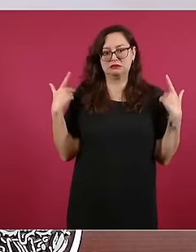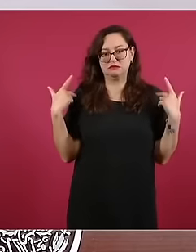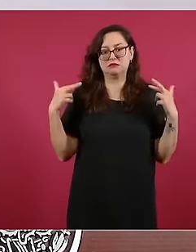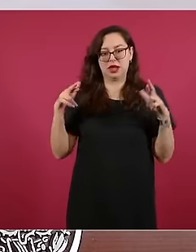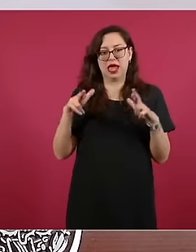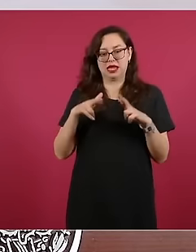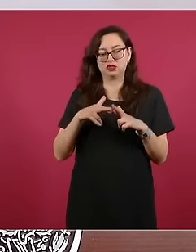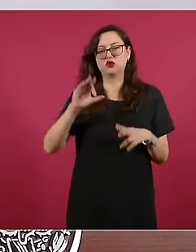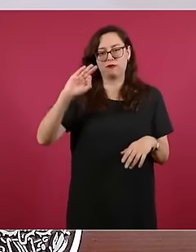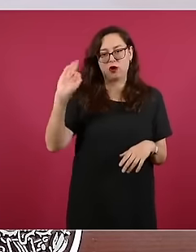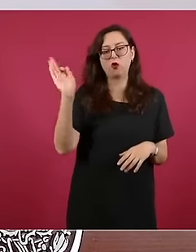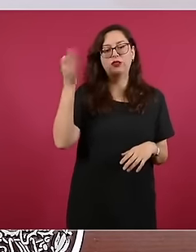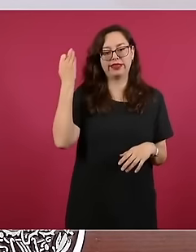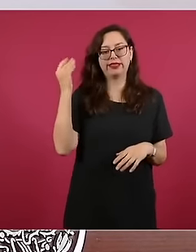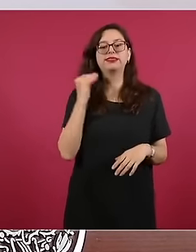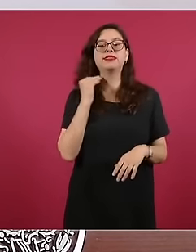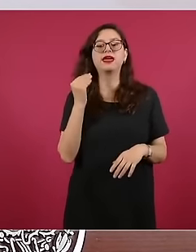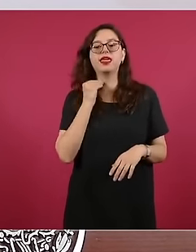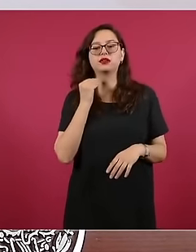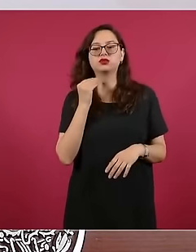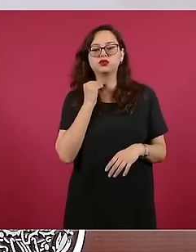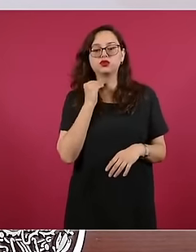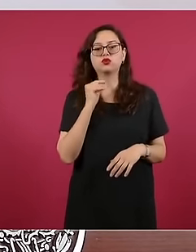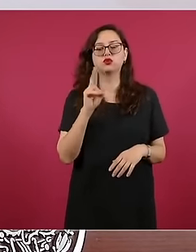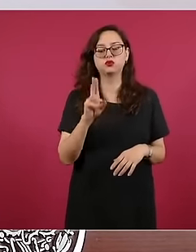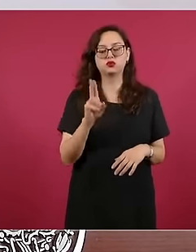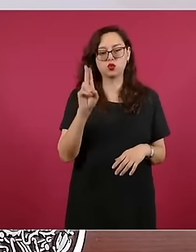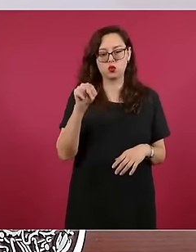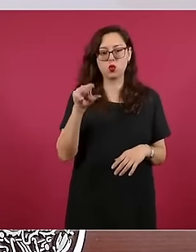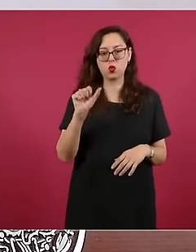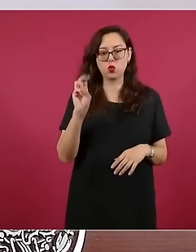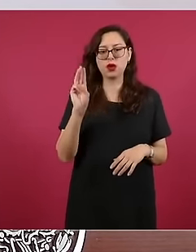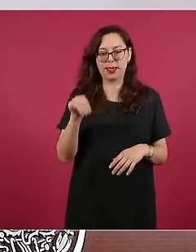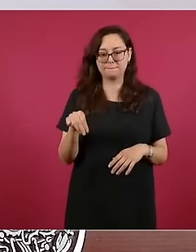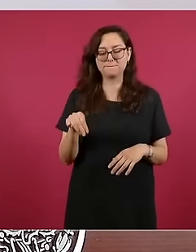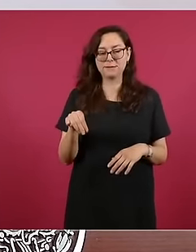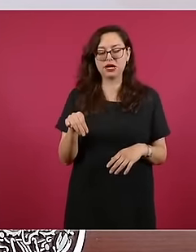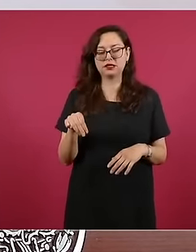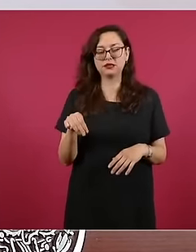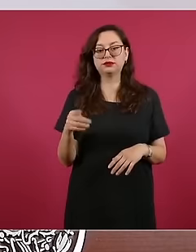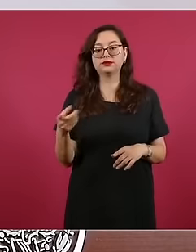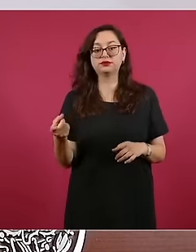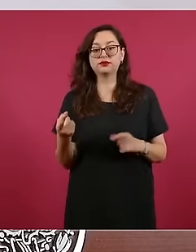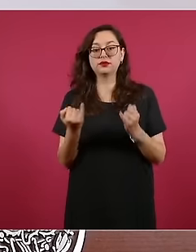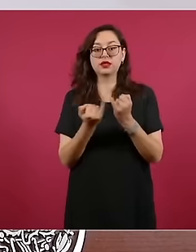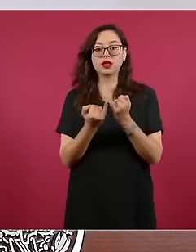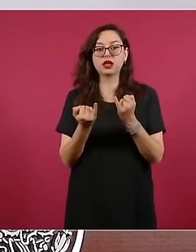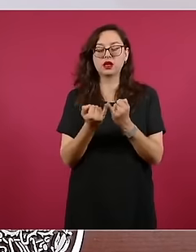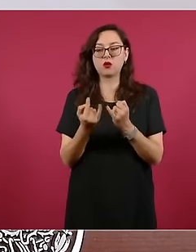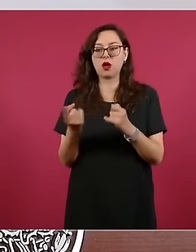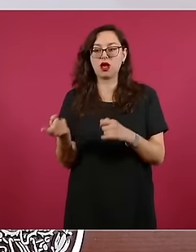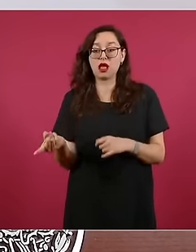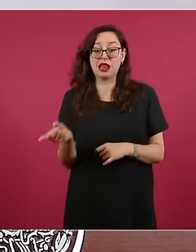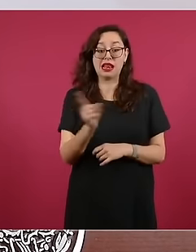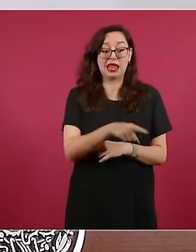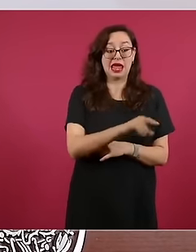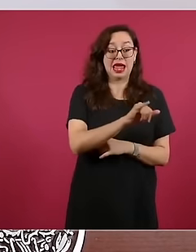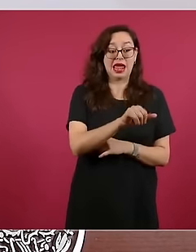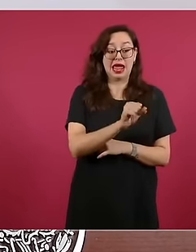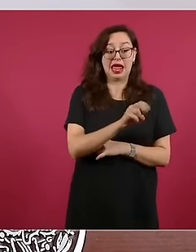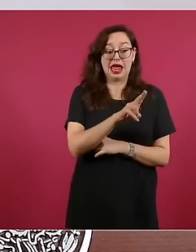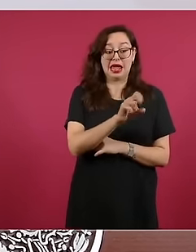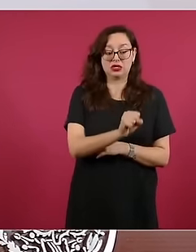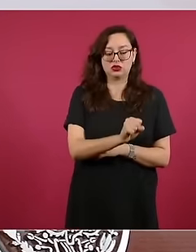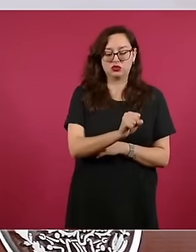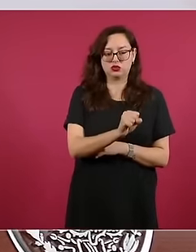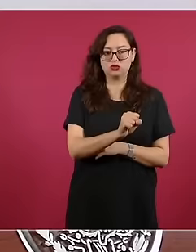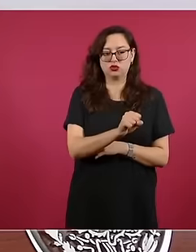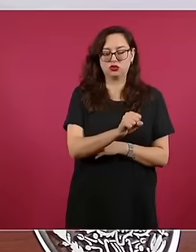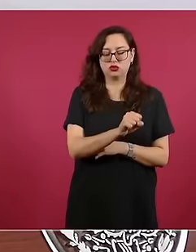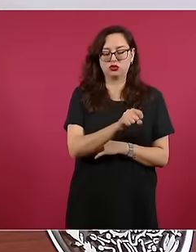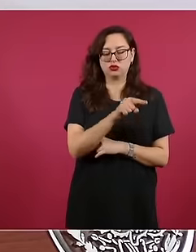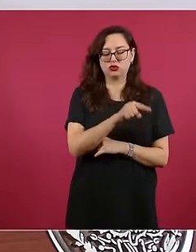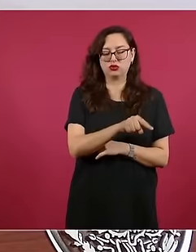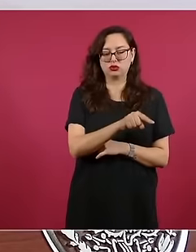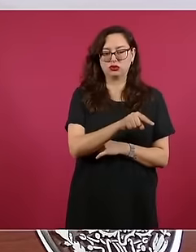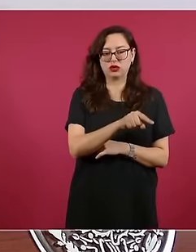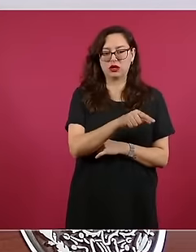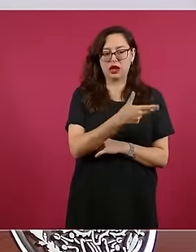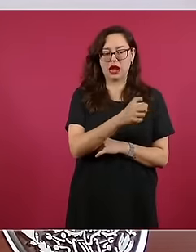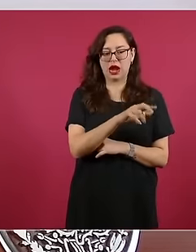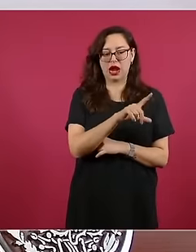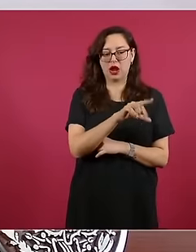law as well as Don Jesús Rey Joles wrote liberalism in Mexico, which are two very